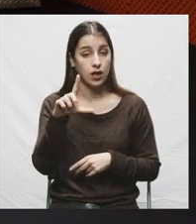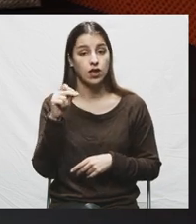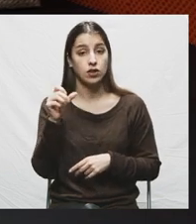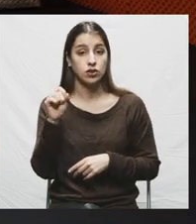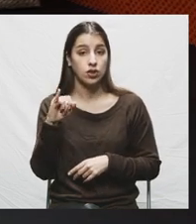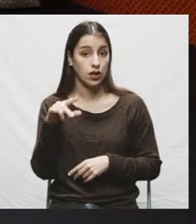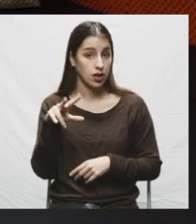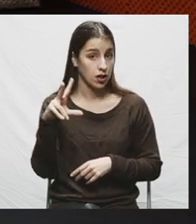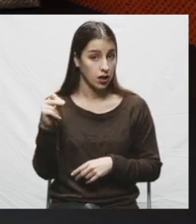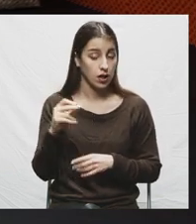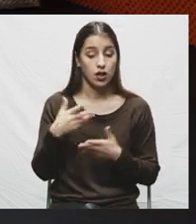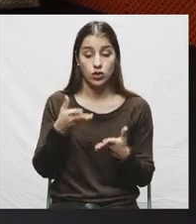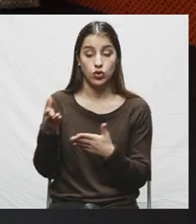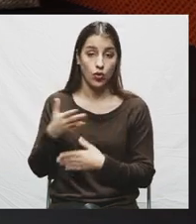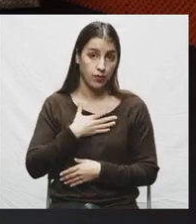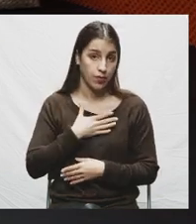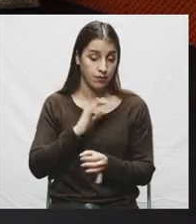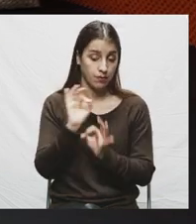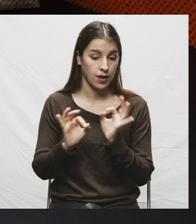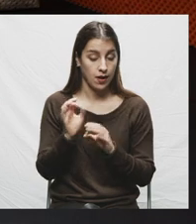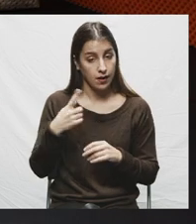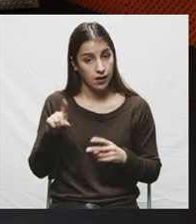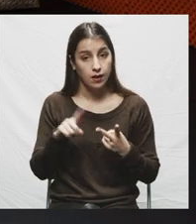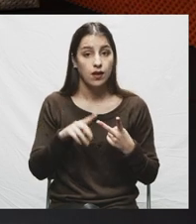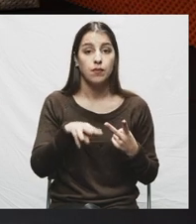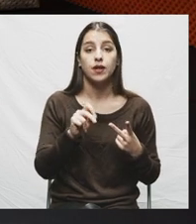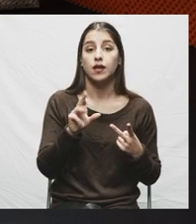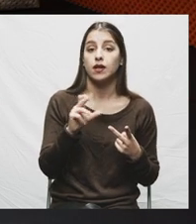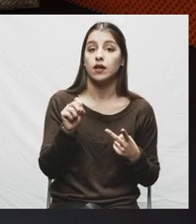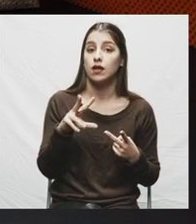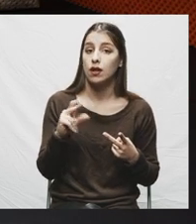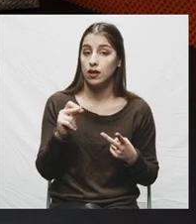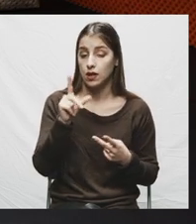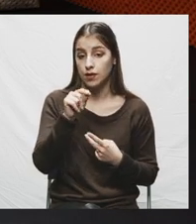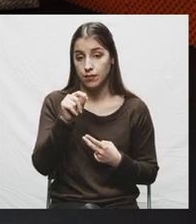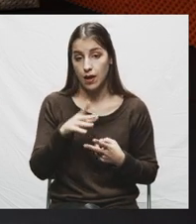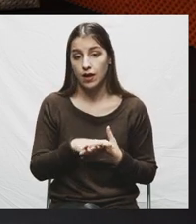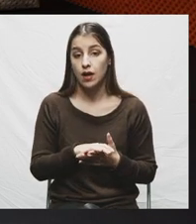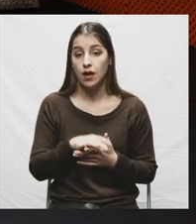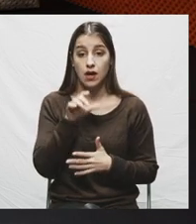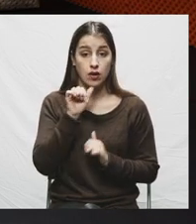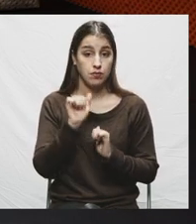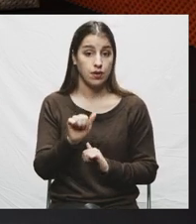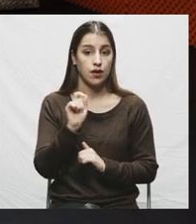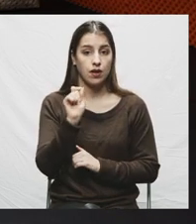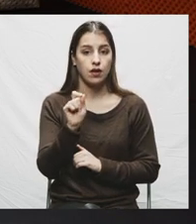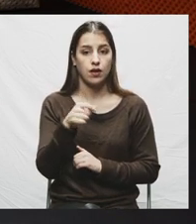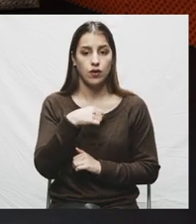and so he helped me prepare everything, as well as, later on, Margarida Bettencourt. And in the same day, after meeting with José Laginha,